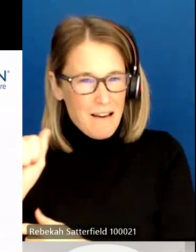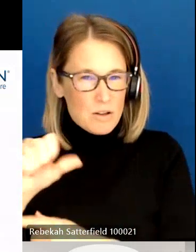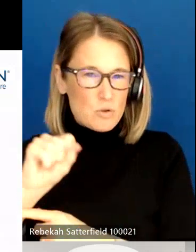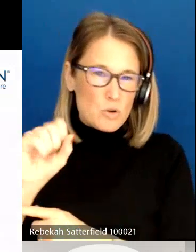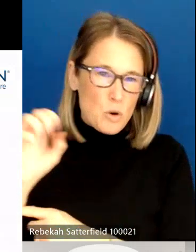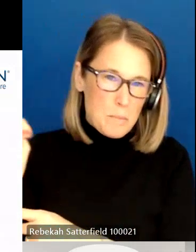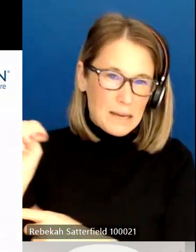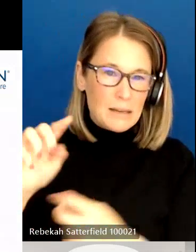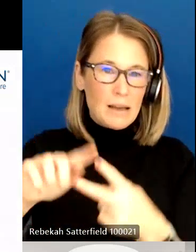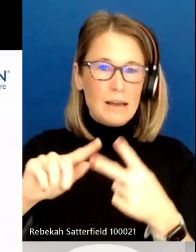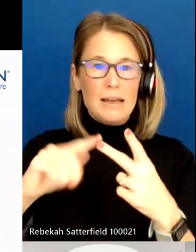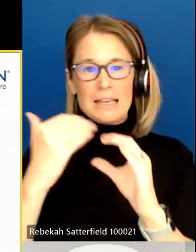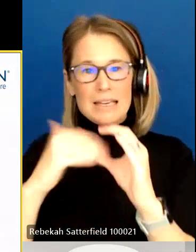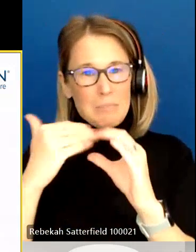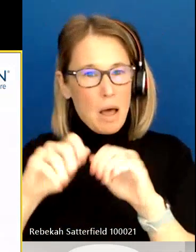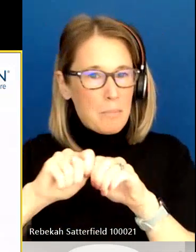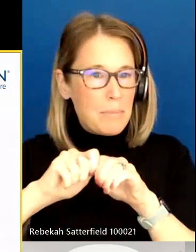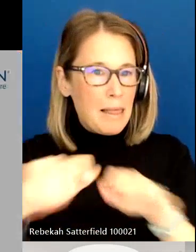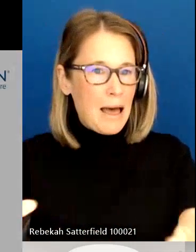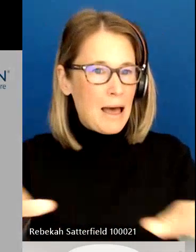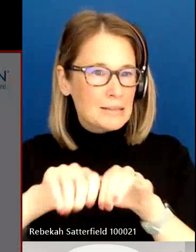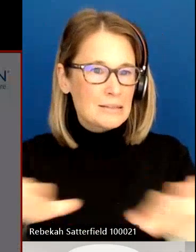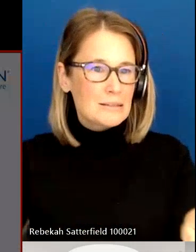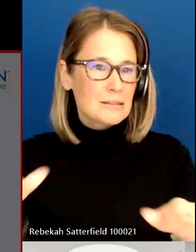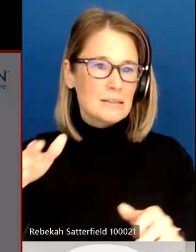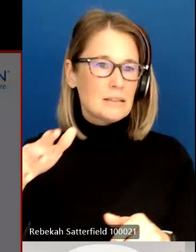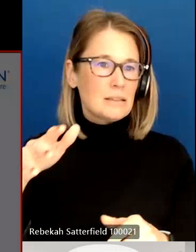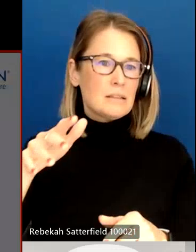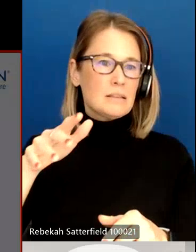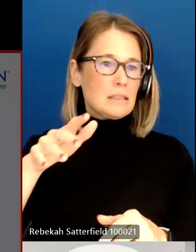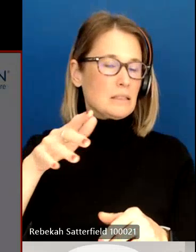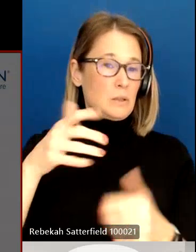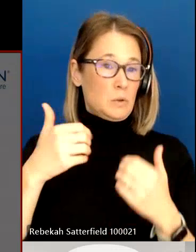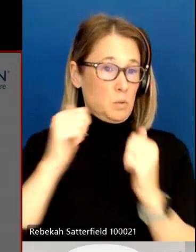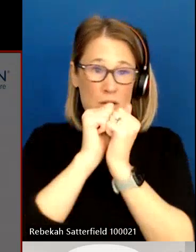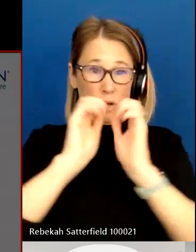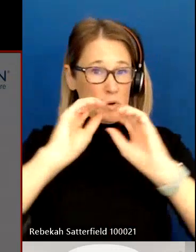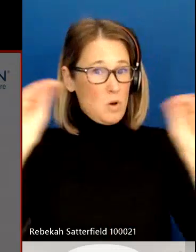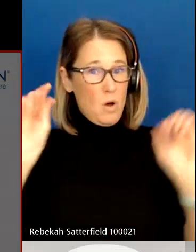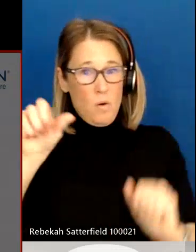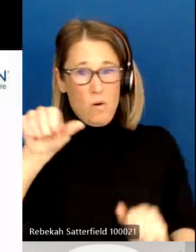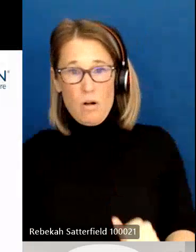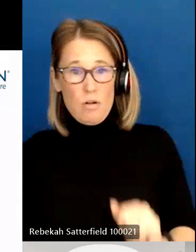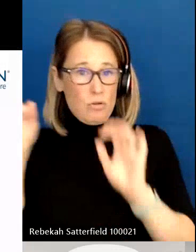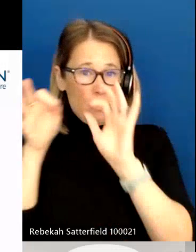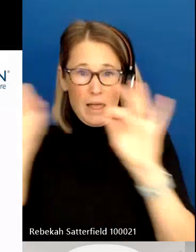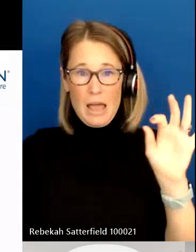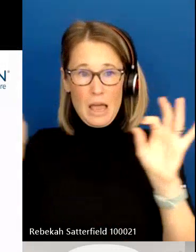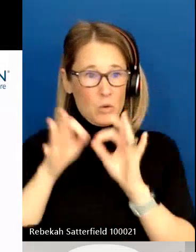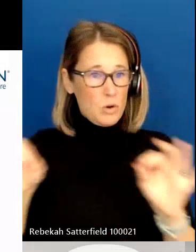that is not in any other language doesn't have any other um information about how to get access